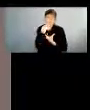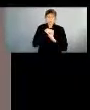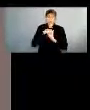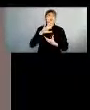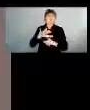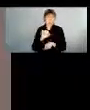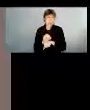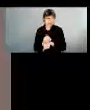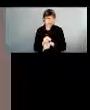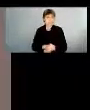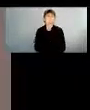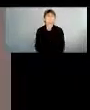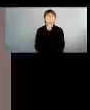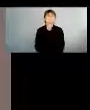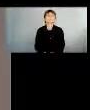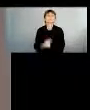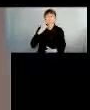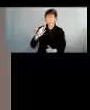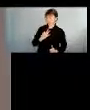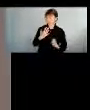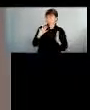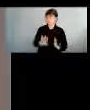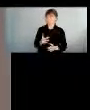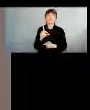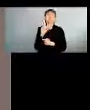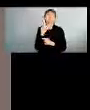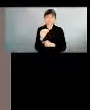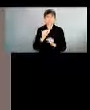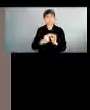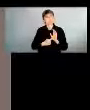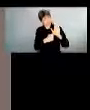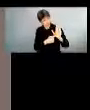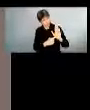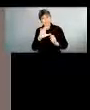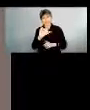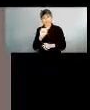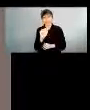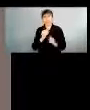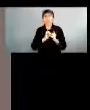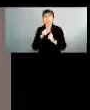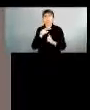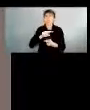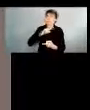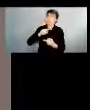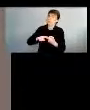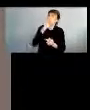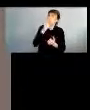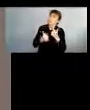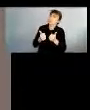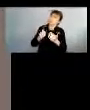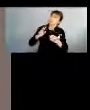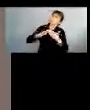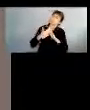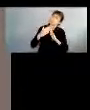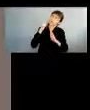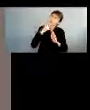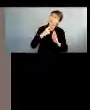The applicant has clearly demonstrated how they will connect with the communities they’ve identified through the project, or how the project will allow them to connect with their